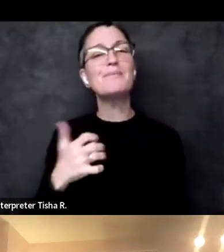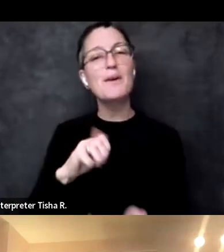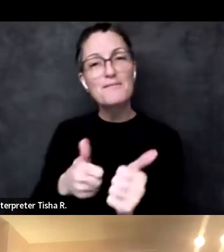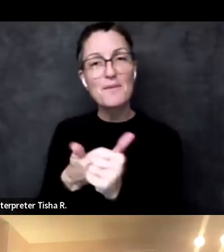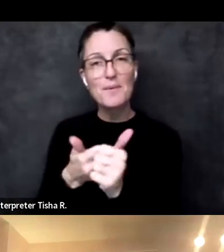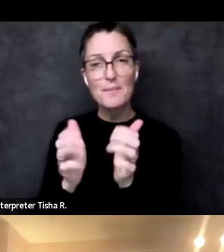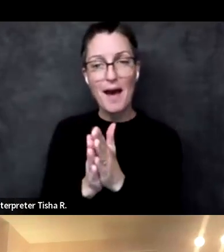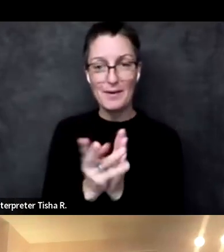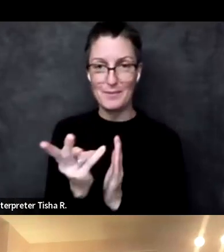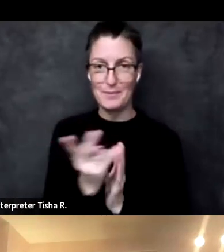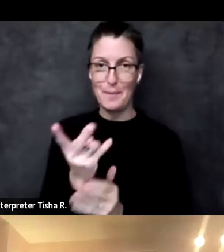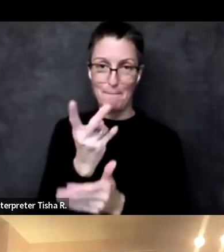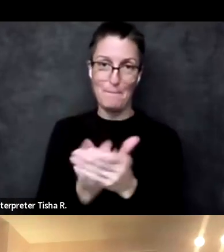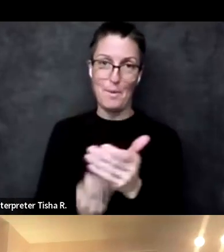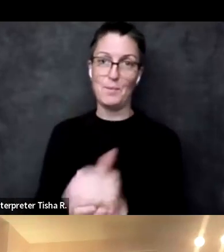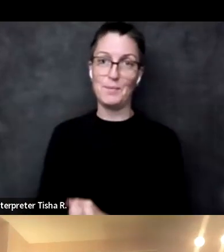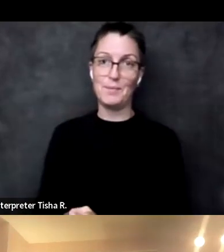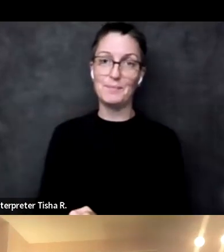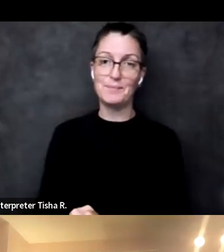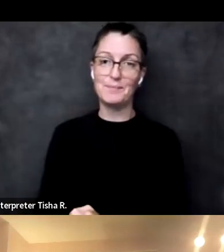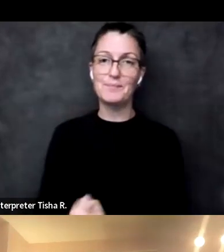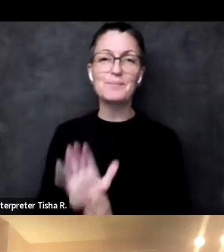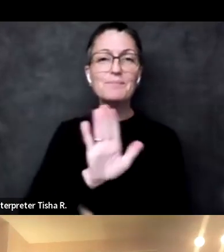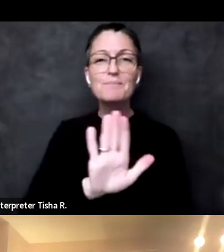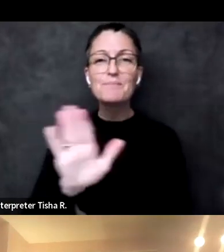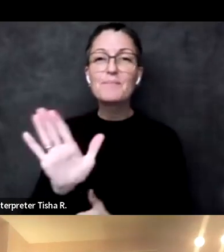both, which is what is your filmmaking process like?